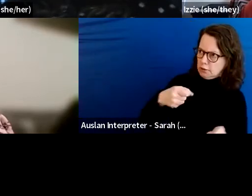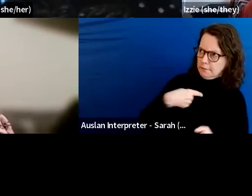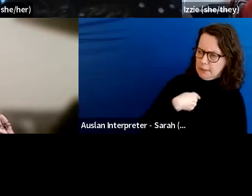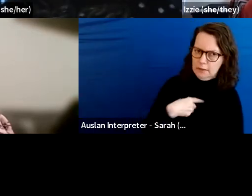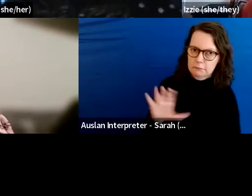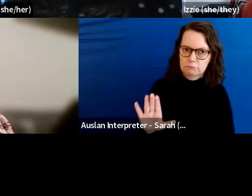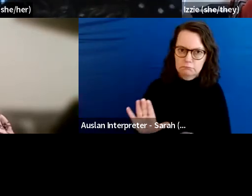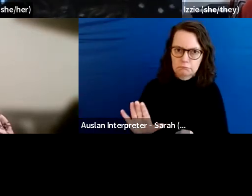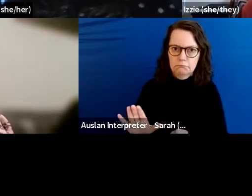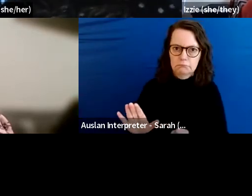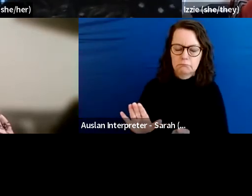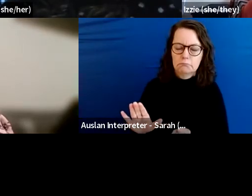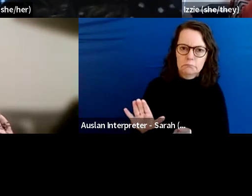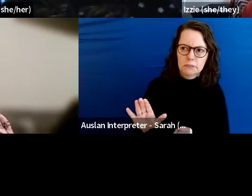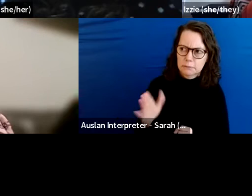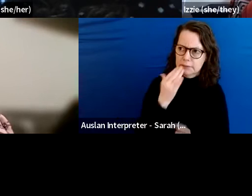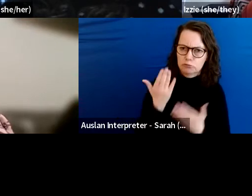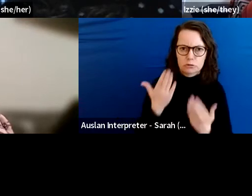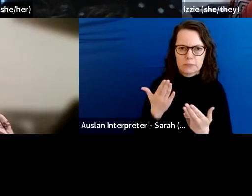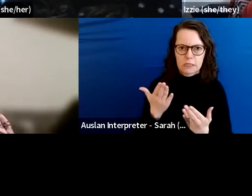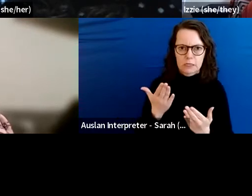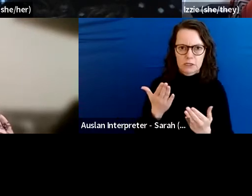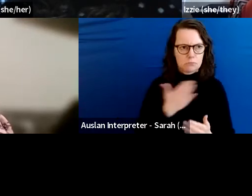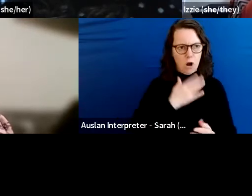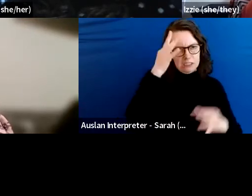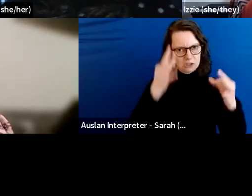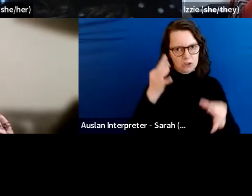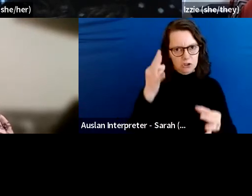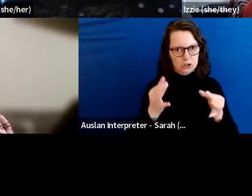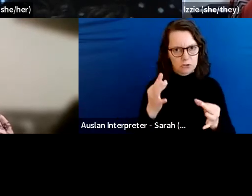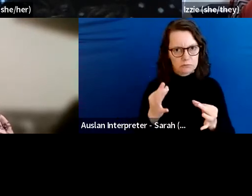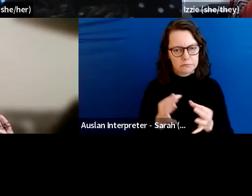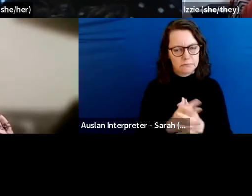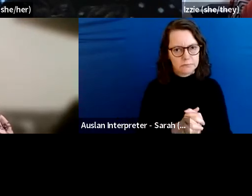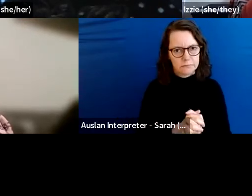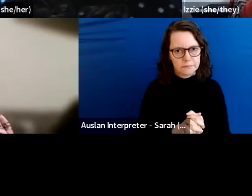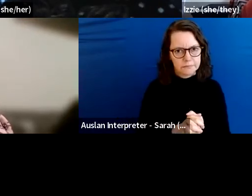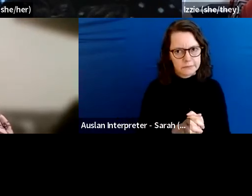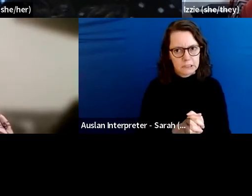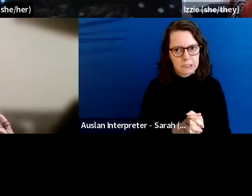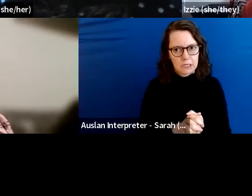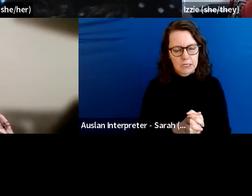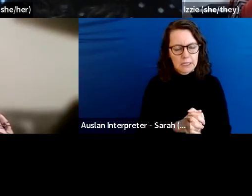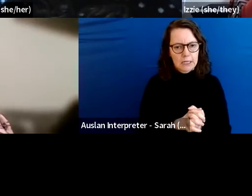and the rights to exist as a person and as a person who was valid in their experience.